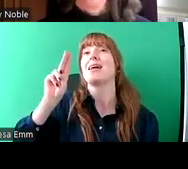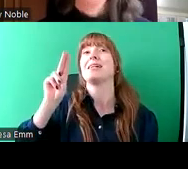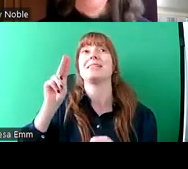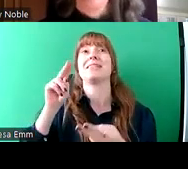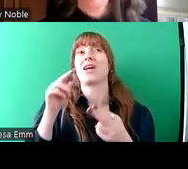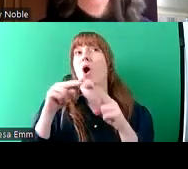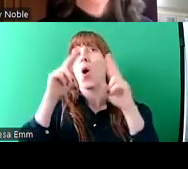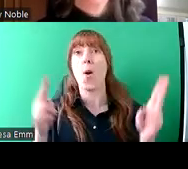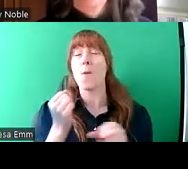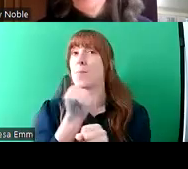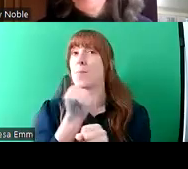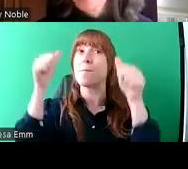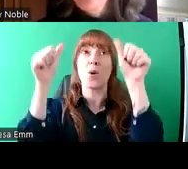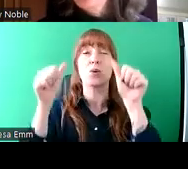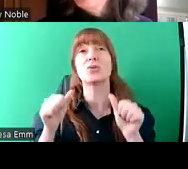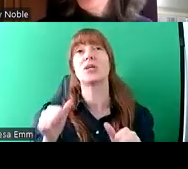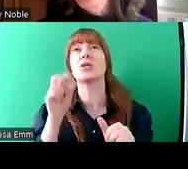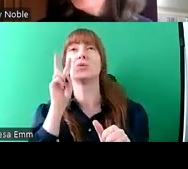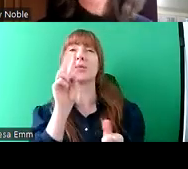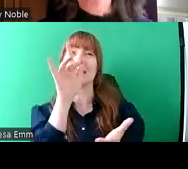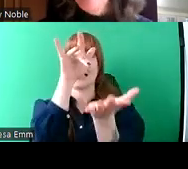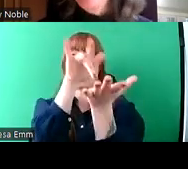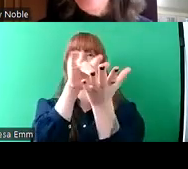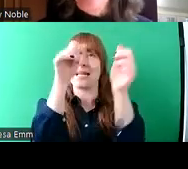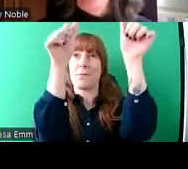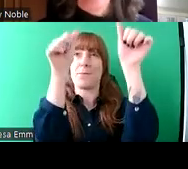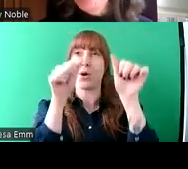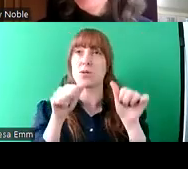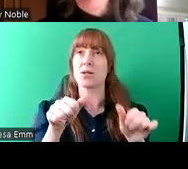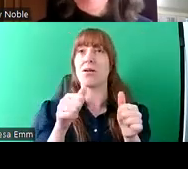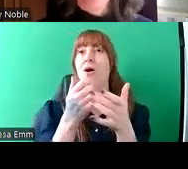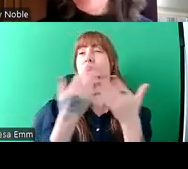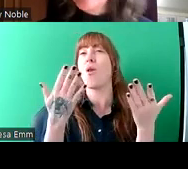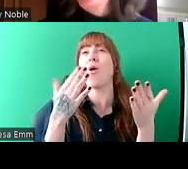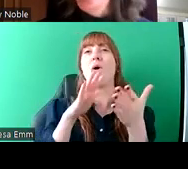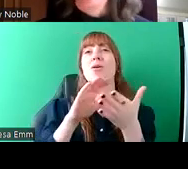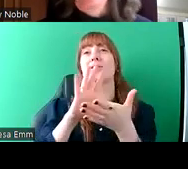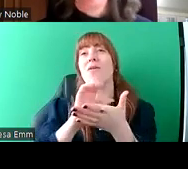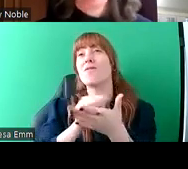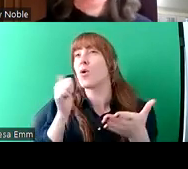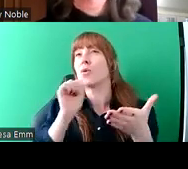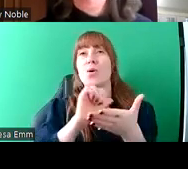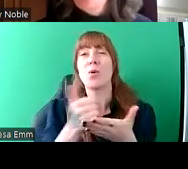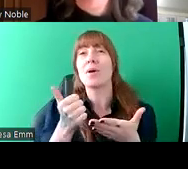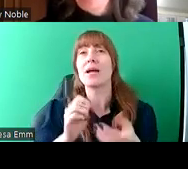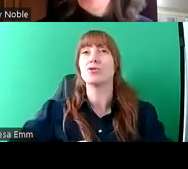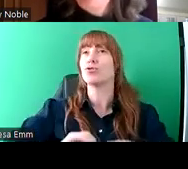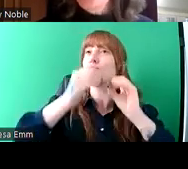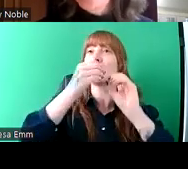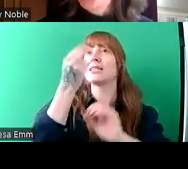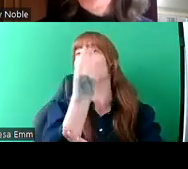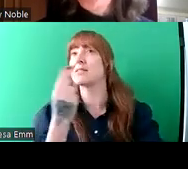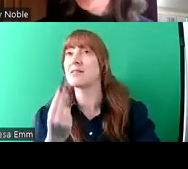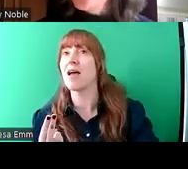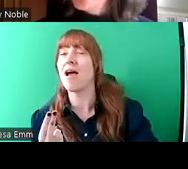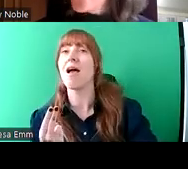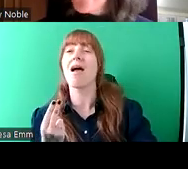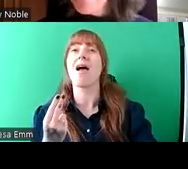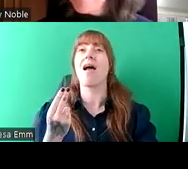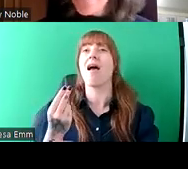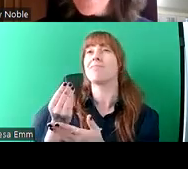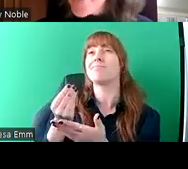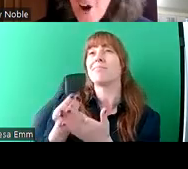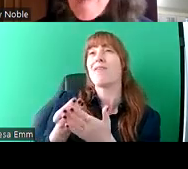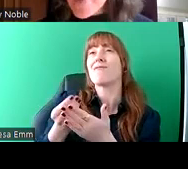centre there, lots of photocopying, creative design, fundraisers that involved dressing up